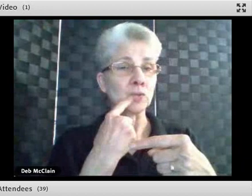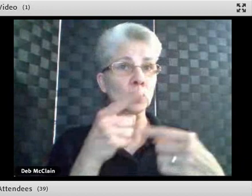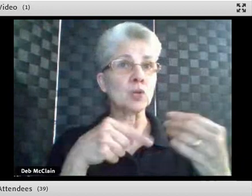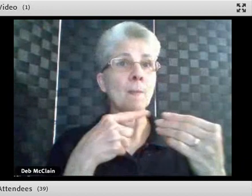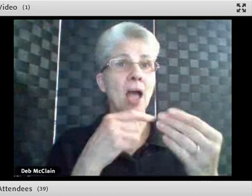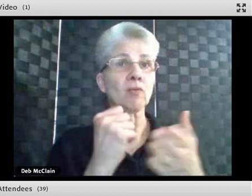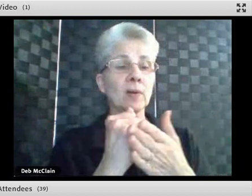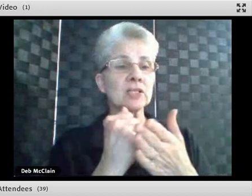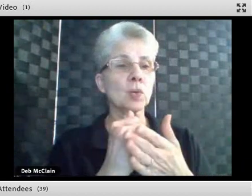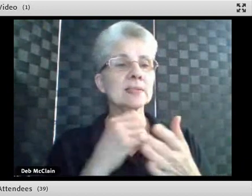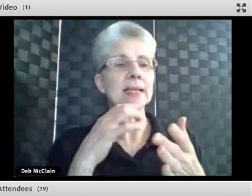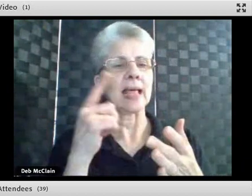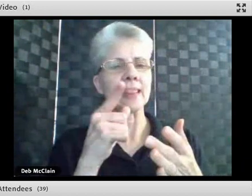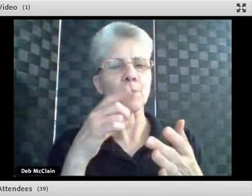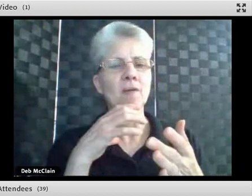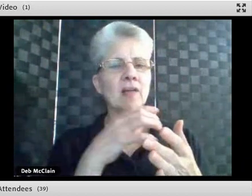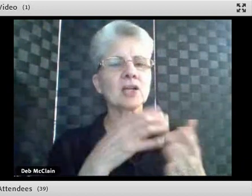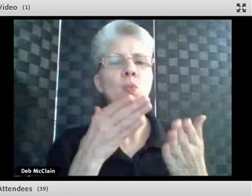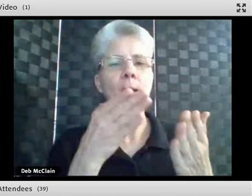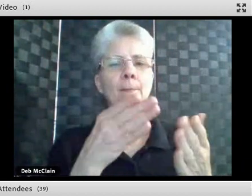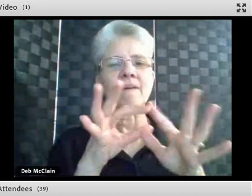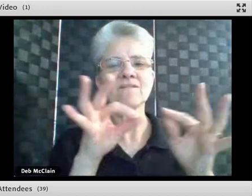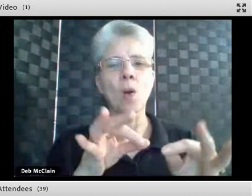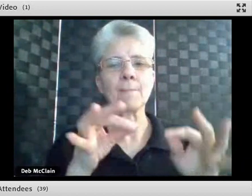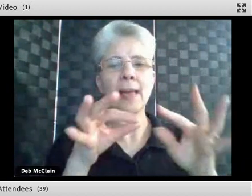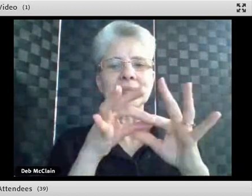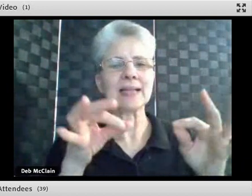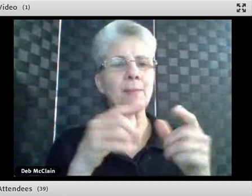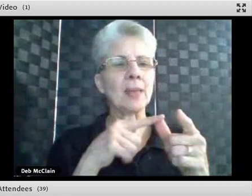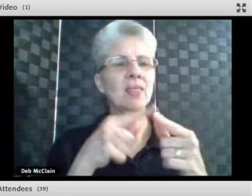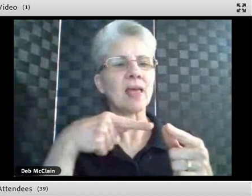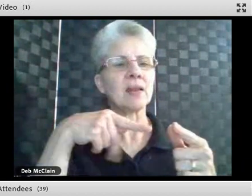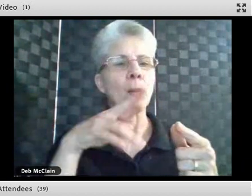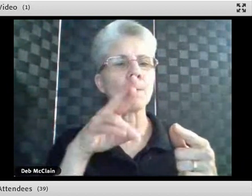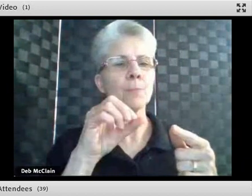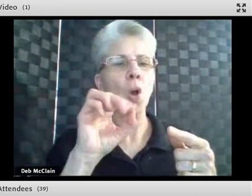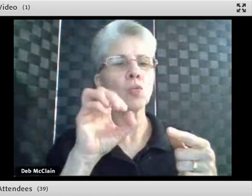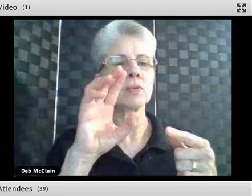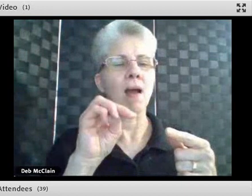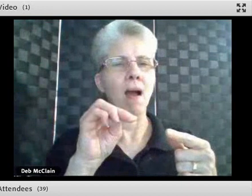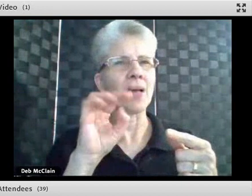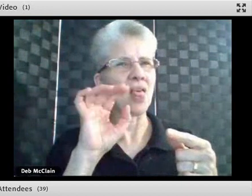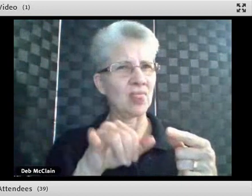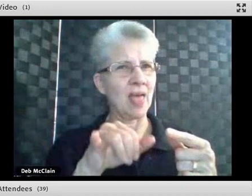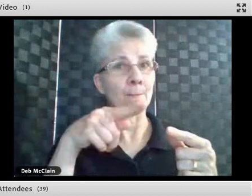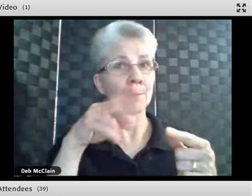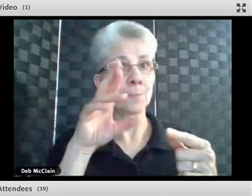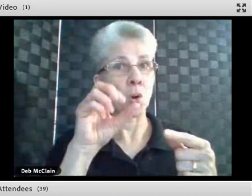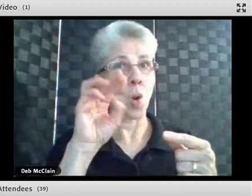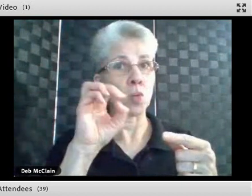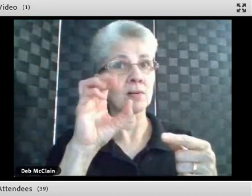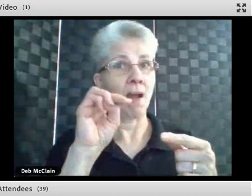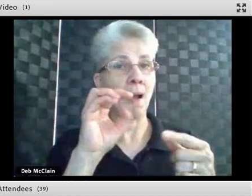The Library of Congress Recommended Formats Statement, and then PRONOM. PRONOM is -- I described it a little earlier.